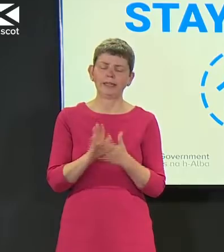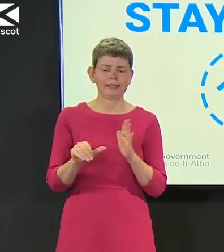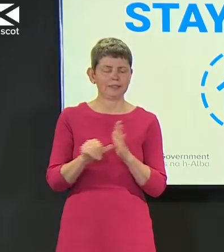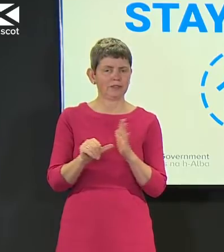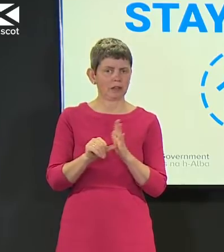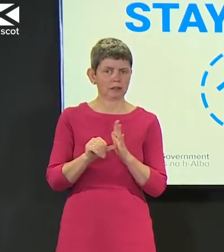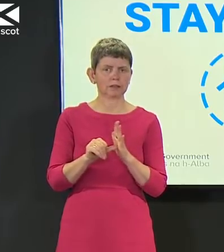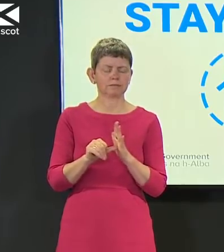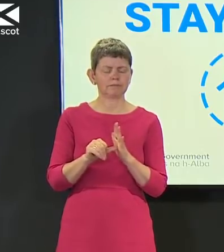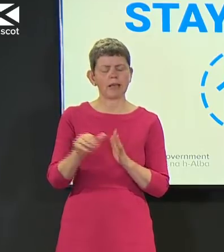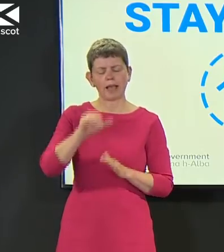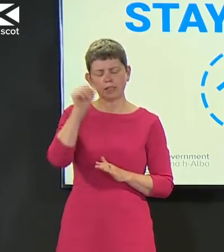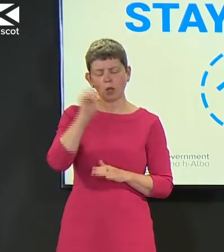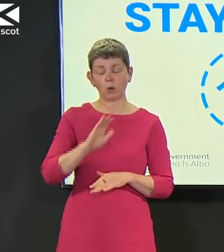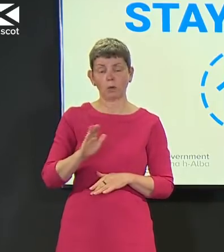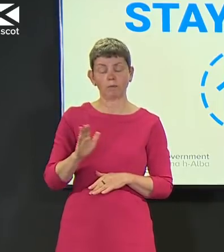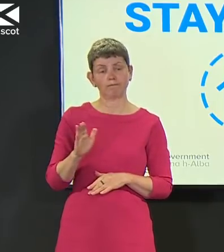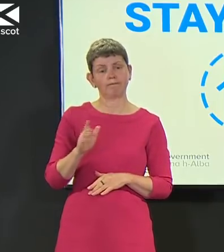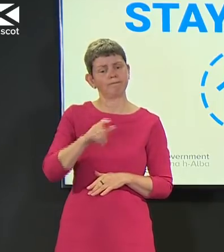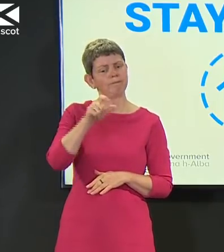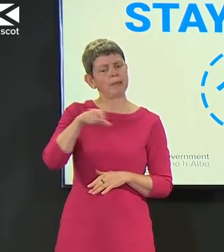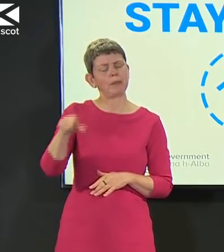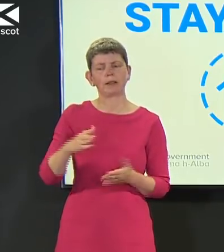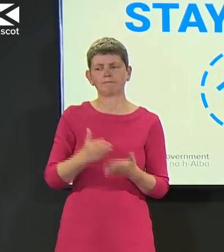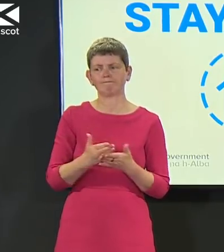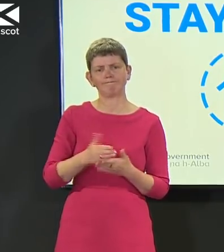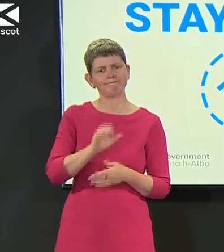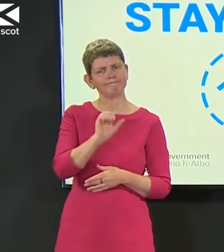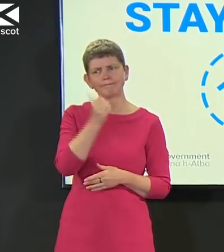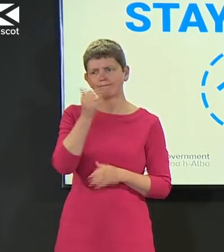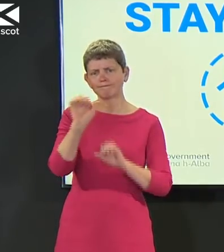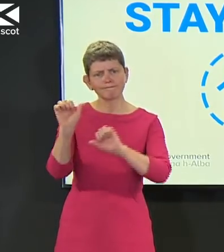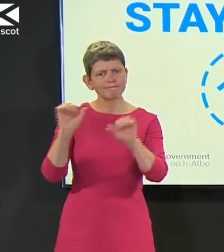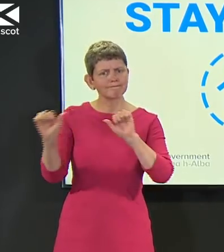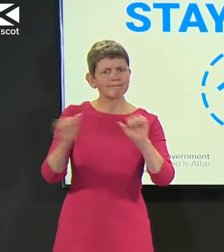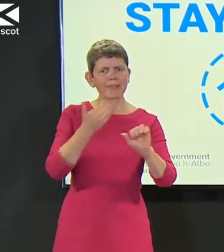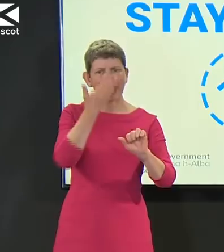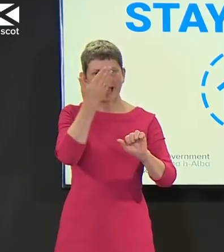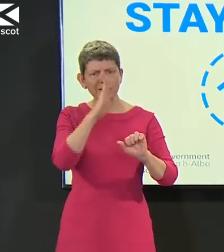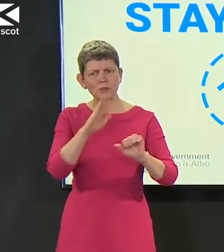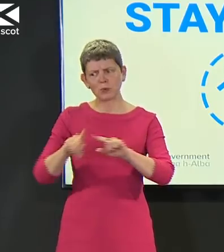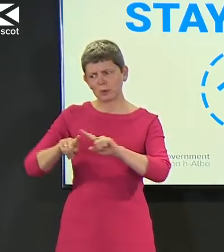been through and people's attitudes to it vary and you know people get fed up with it and we're all